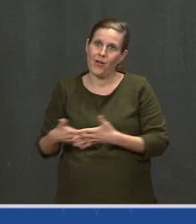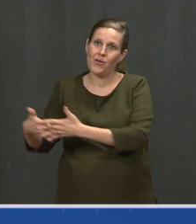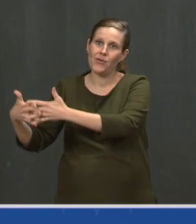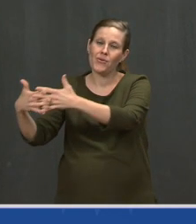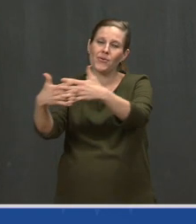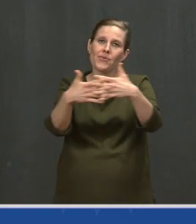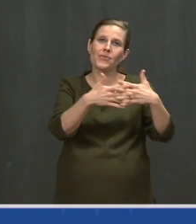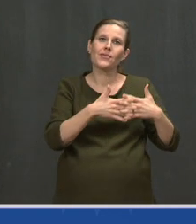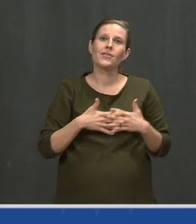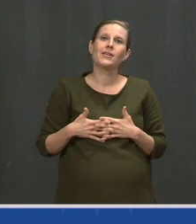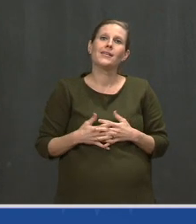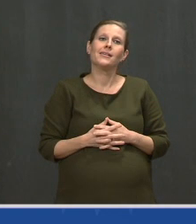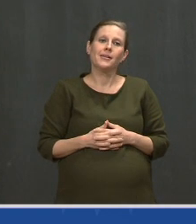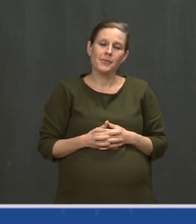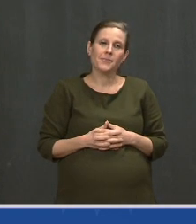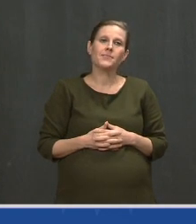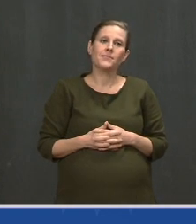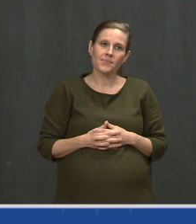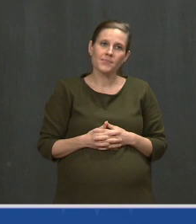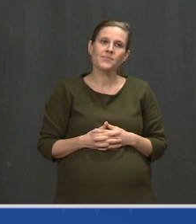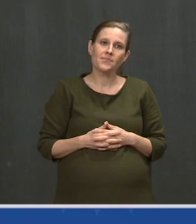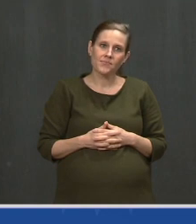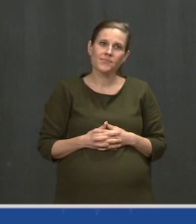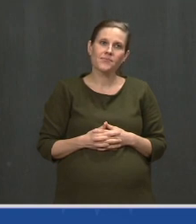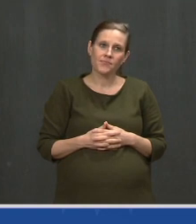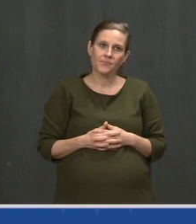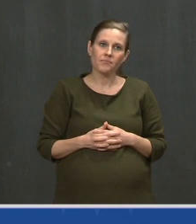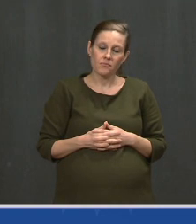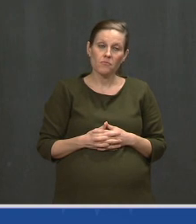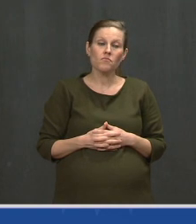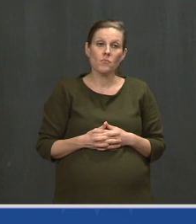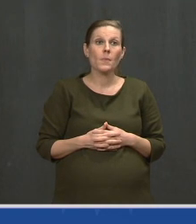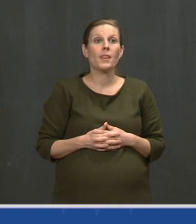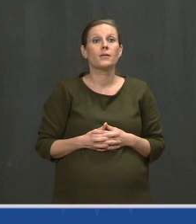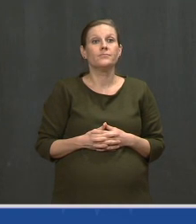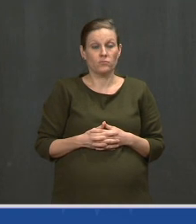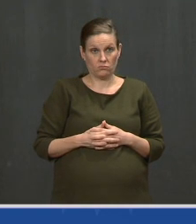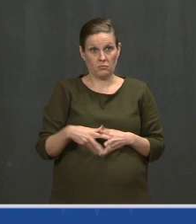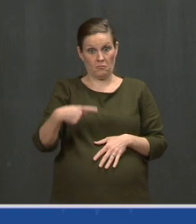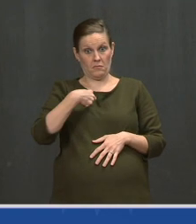was in extreme distress with a virus on a deadly rampage